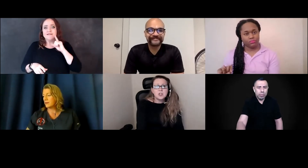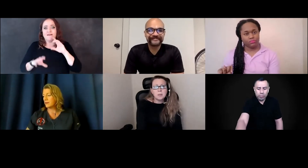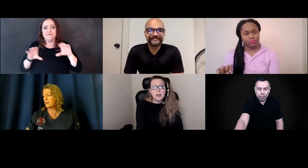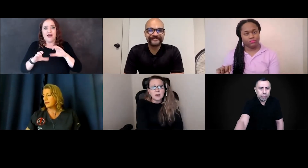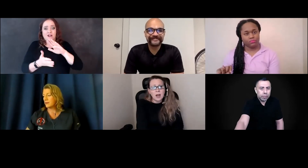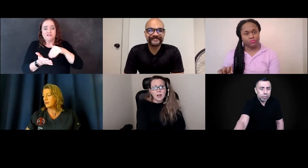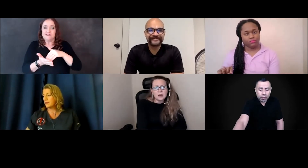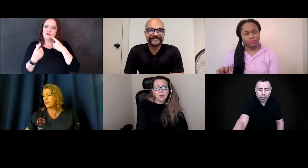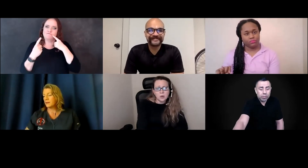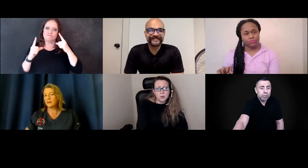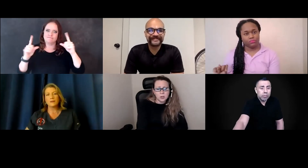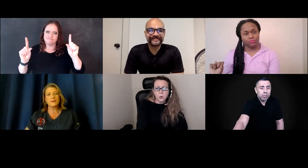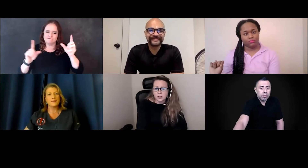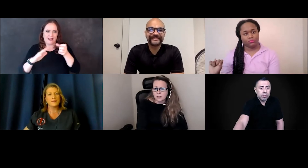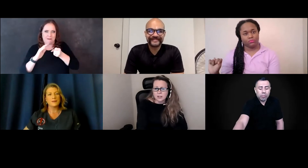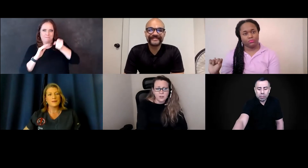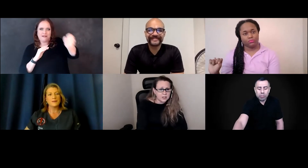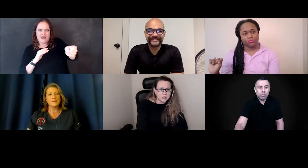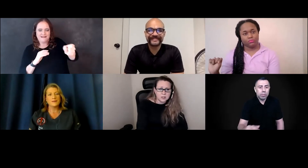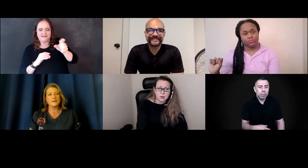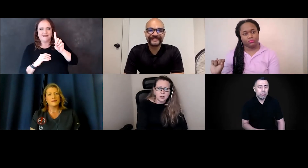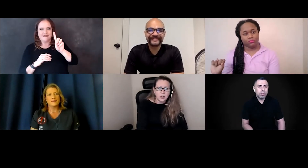Jermaine, I know you're working at the Deaf Action Center.